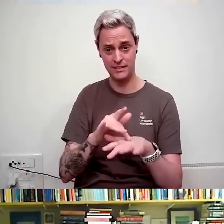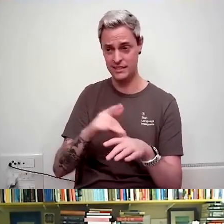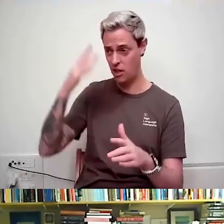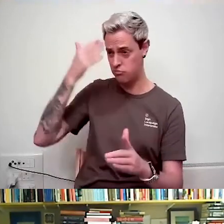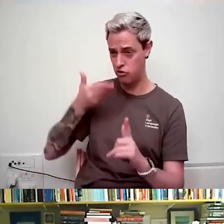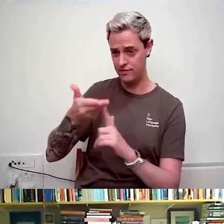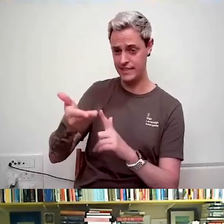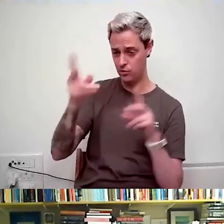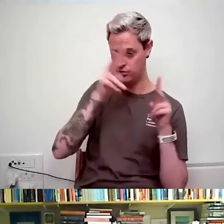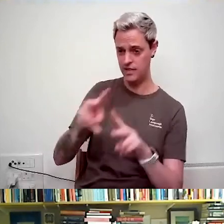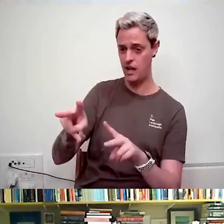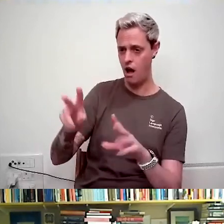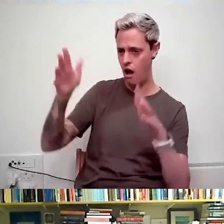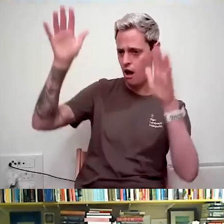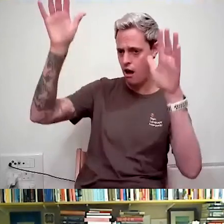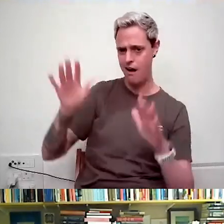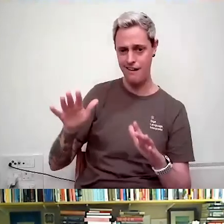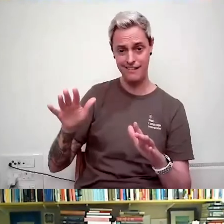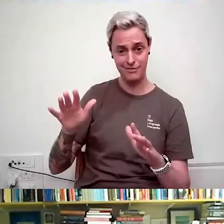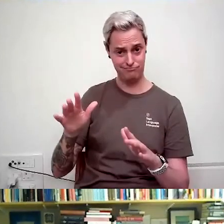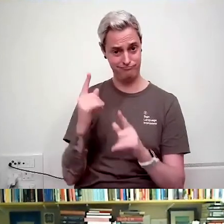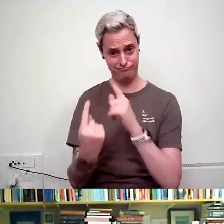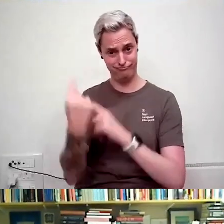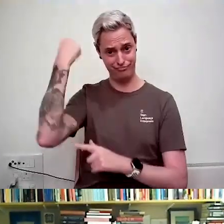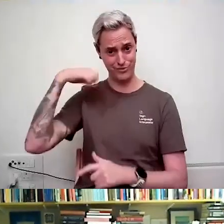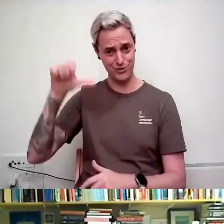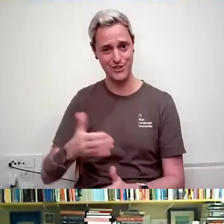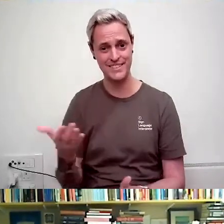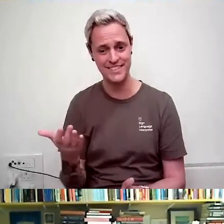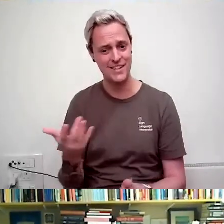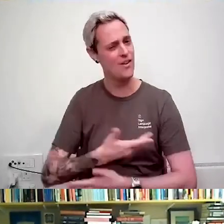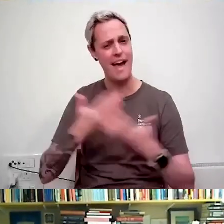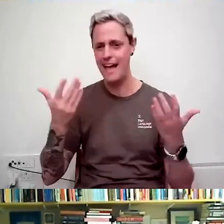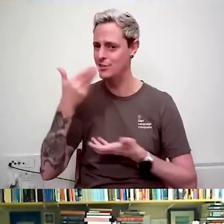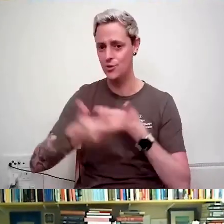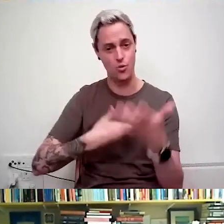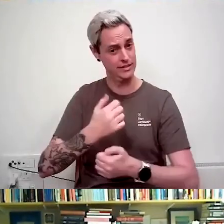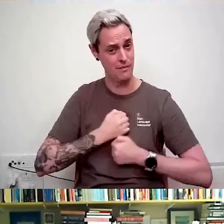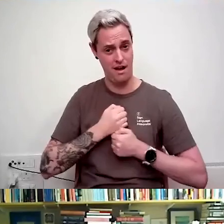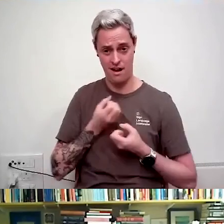you can explain it away, just like you can explain away stories that I tell